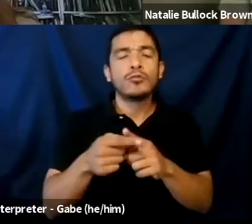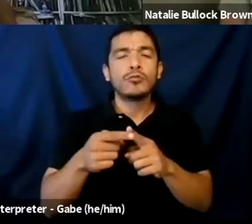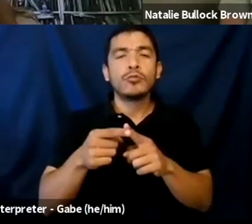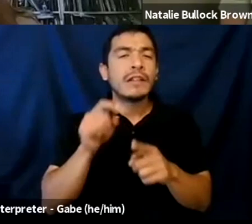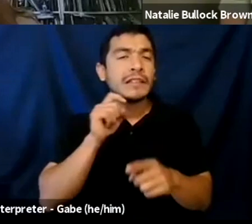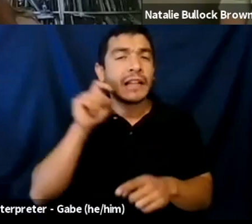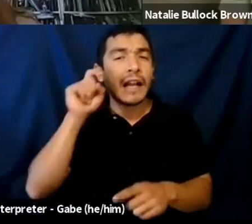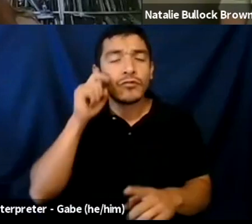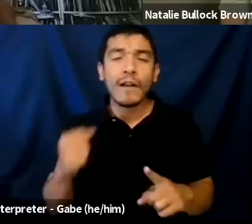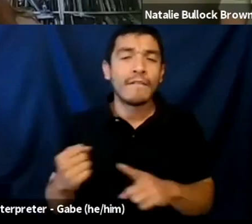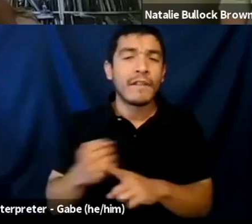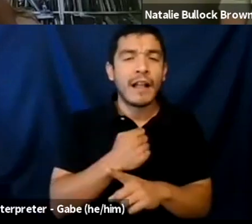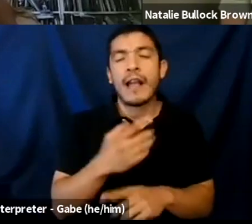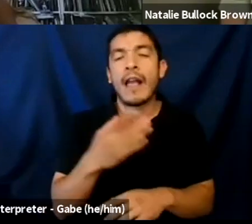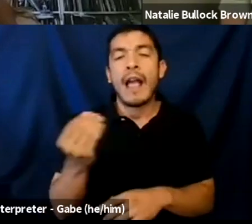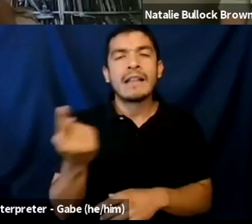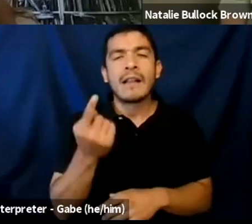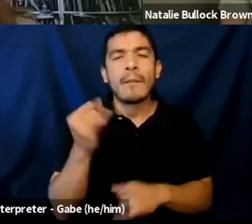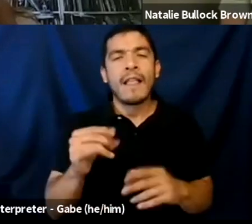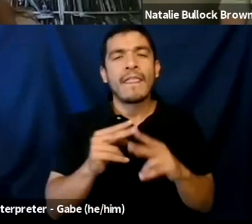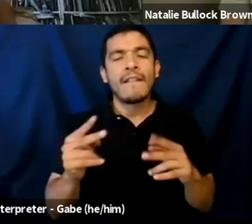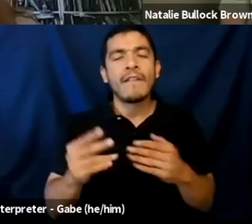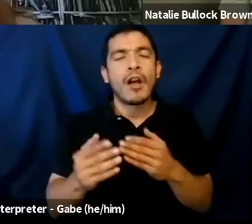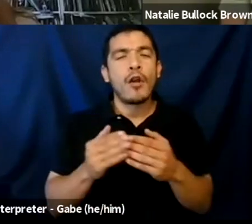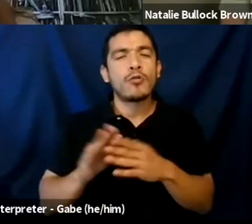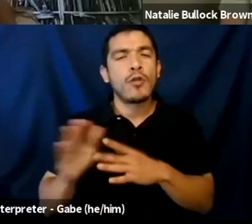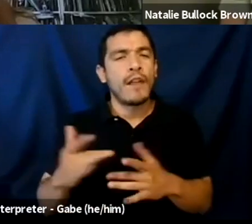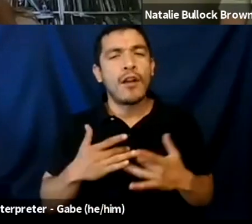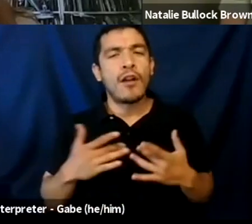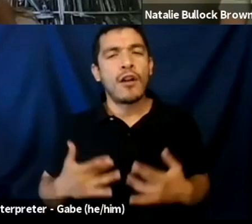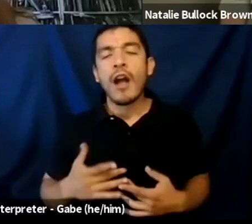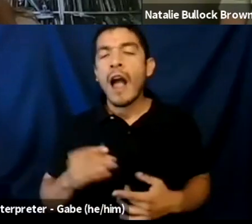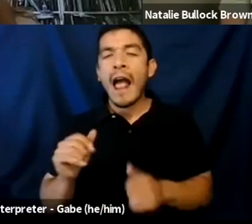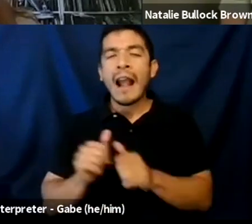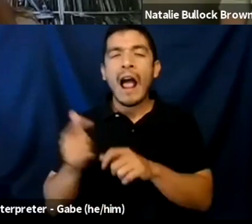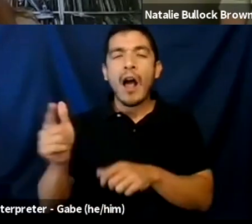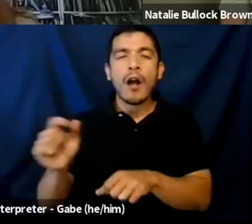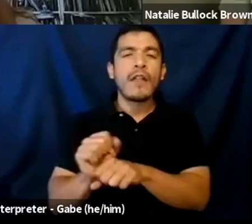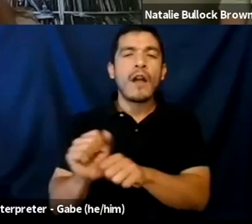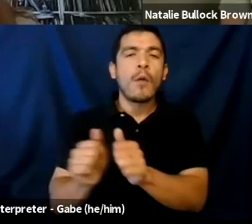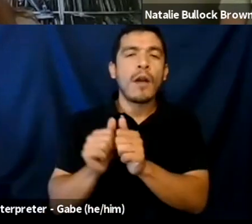and something that was very close to their heart as well, and how they interacted with the content and with us.